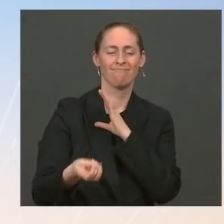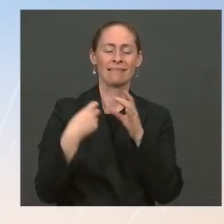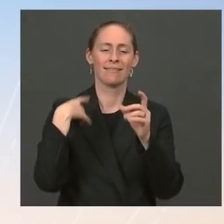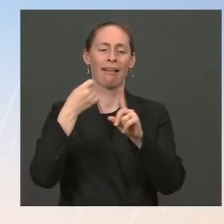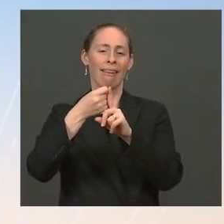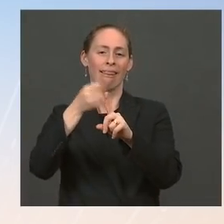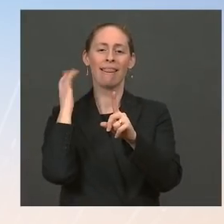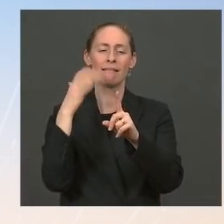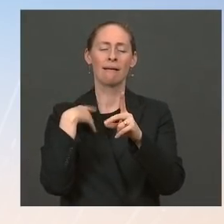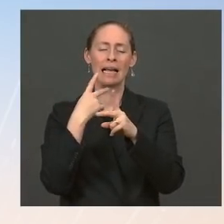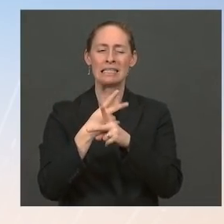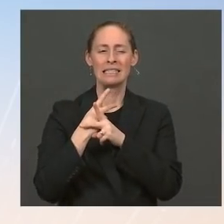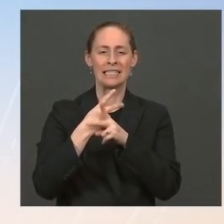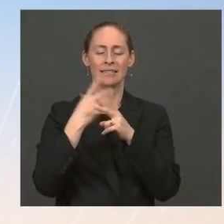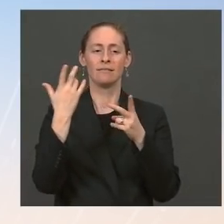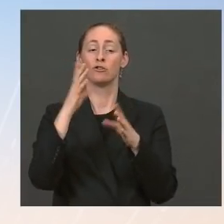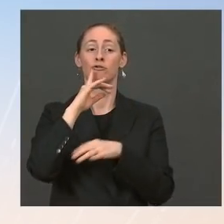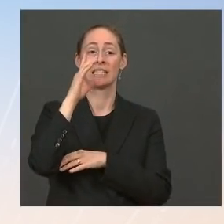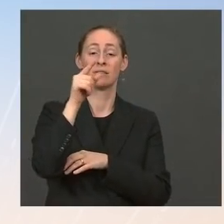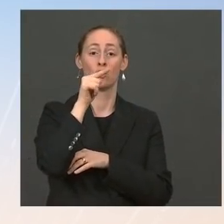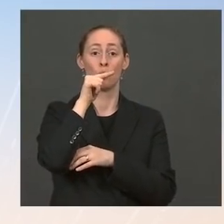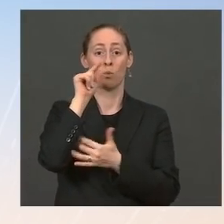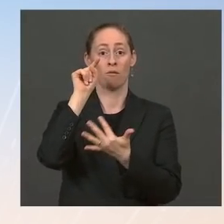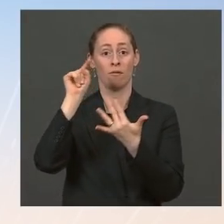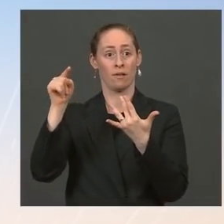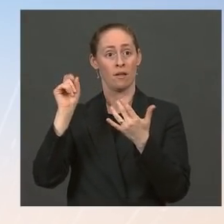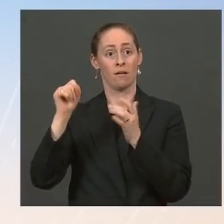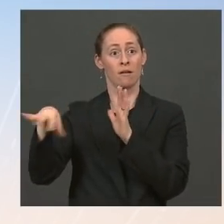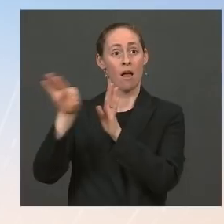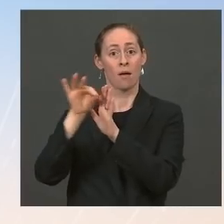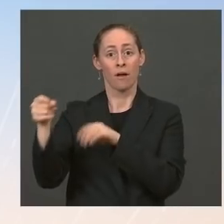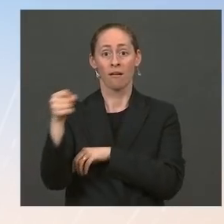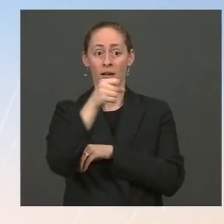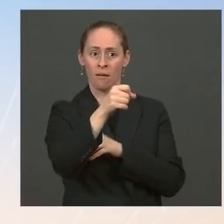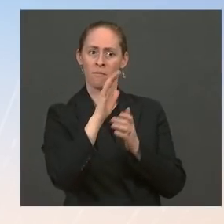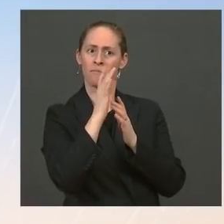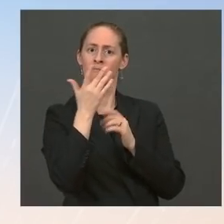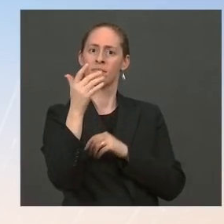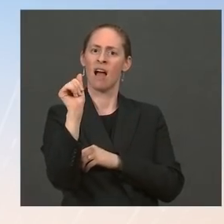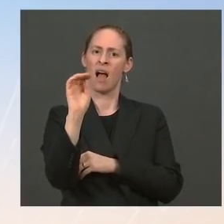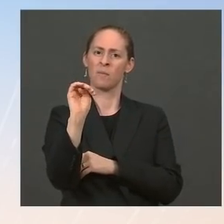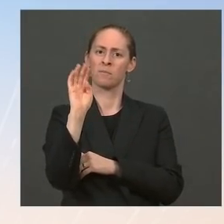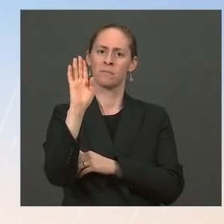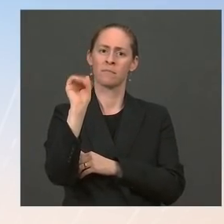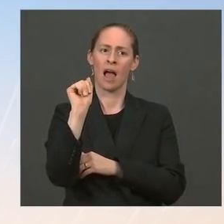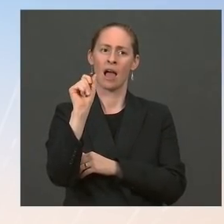ambassadorial nominees, eminently qualified nominees -- end up passing with a majority -- vast majority vote --